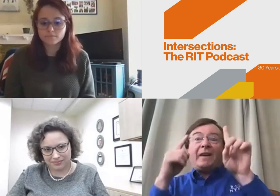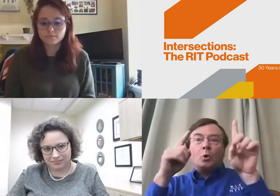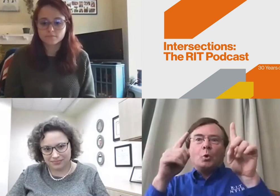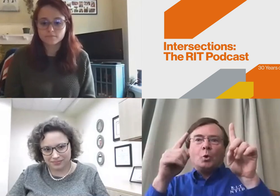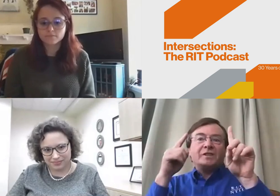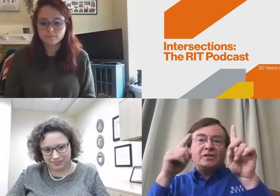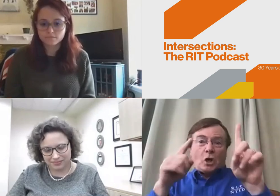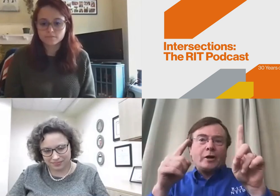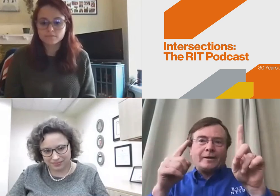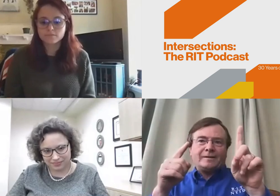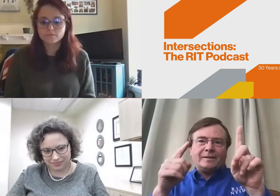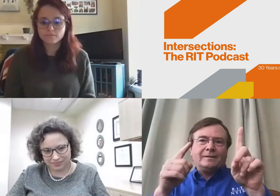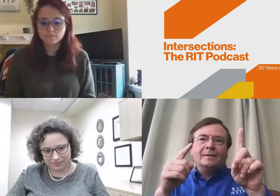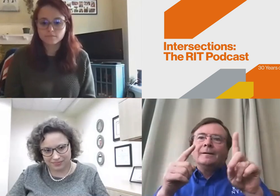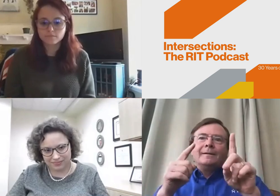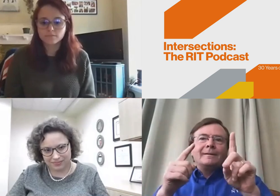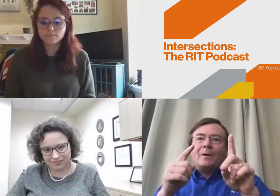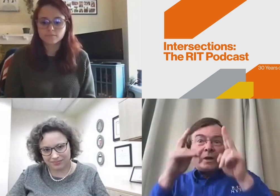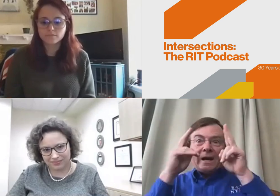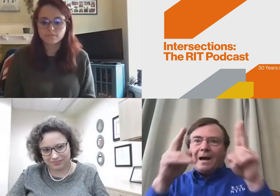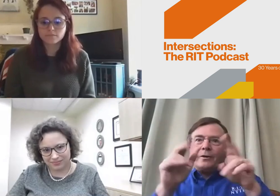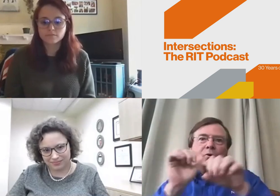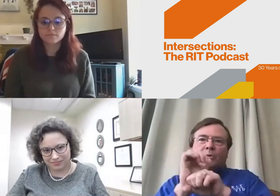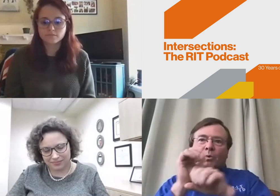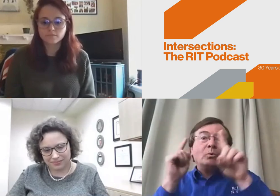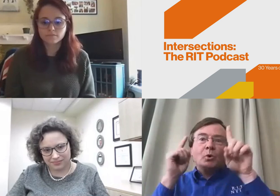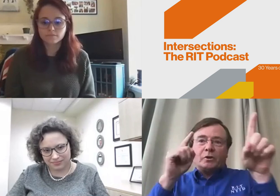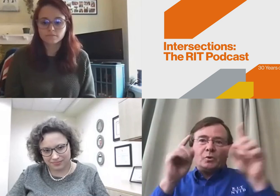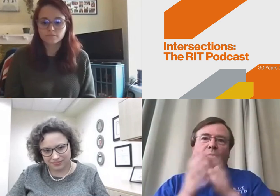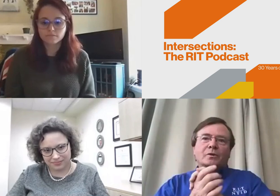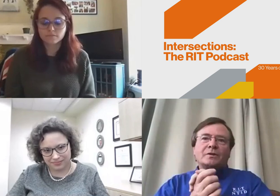goals and targets that we honor and we work toward.